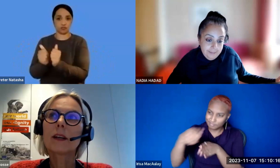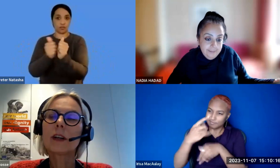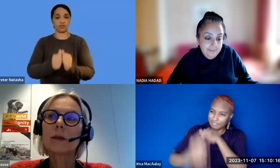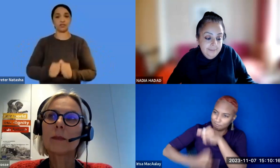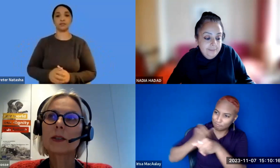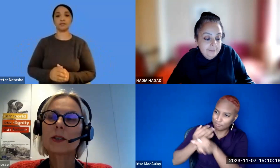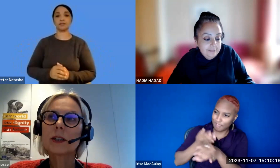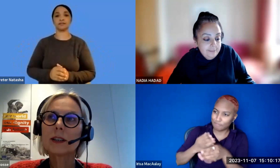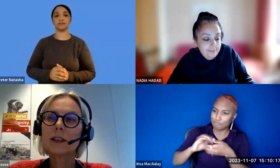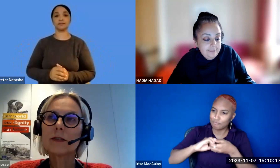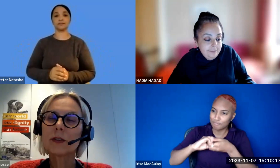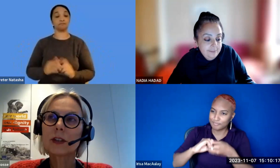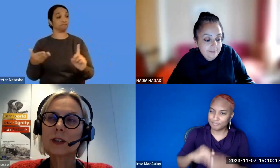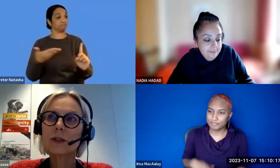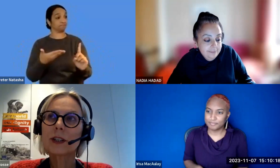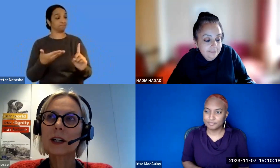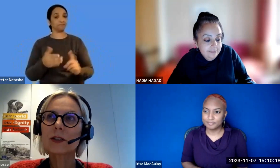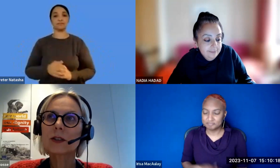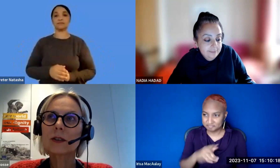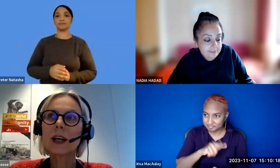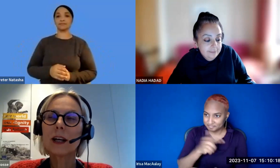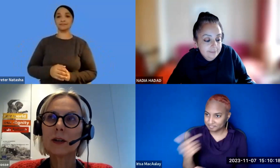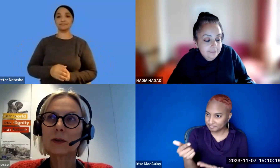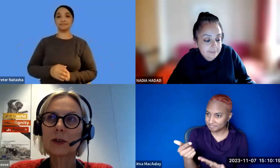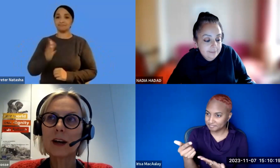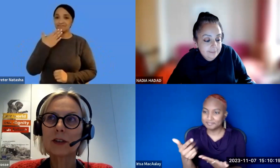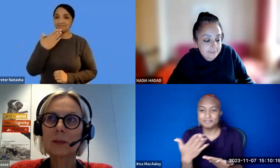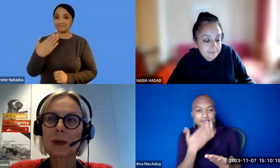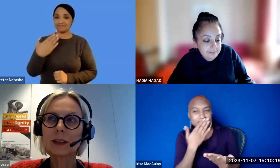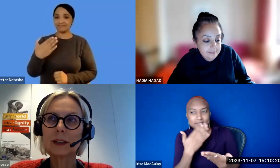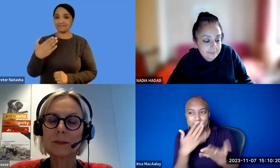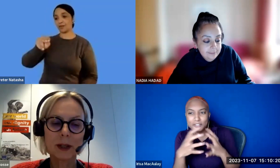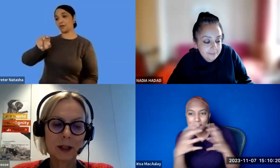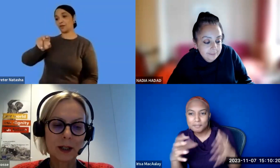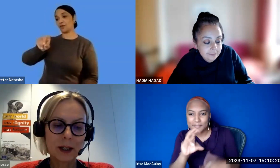Thank you very much, Nadia, for the introduction. Hello everybody.